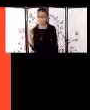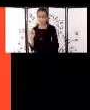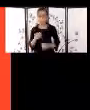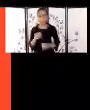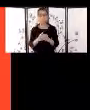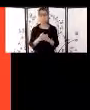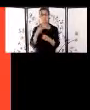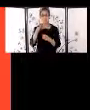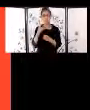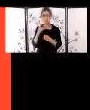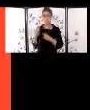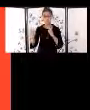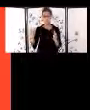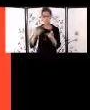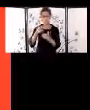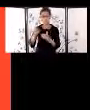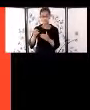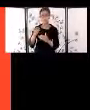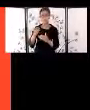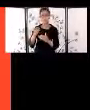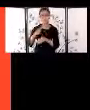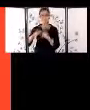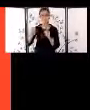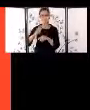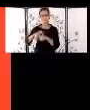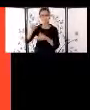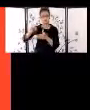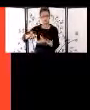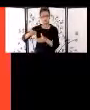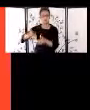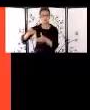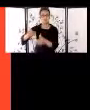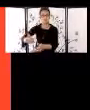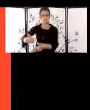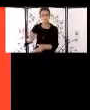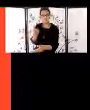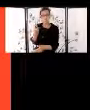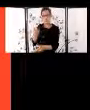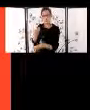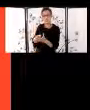may only receive one grant in total from Calgary Arts Development, regardless of calendar year.